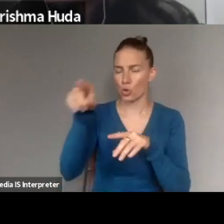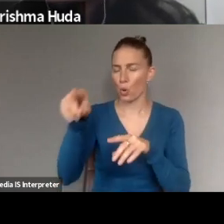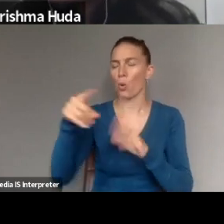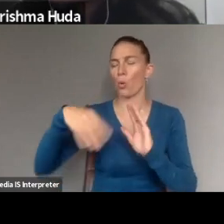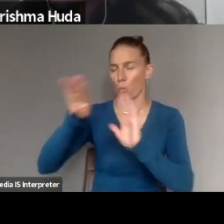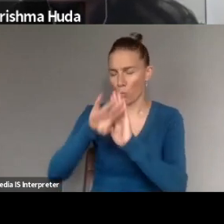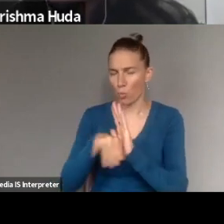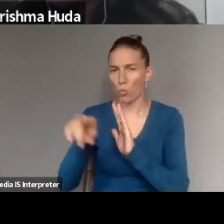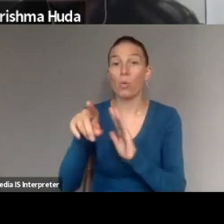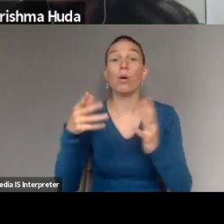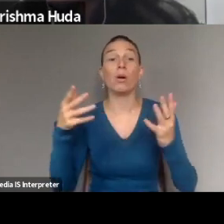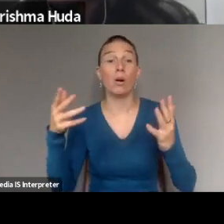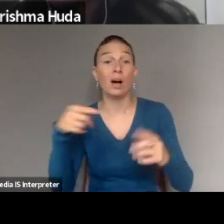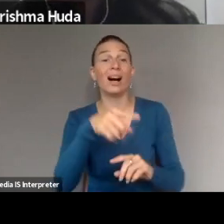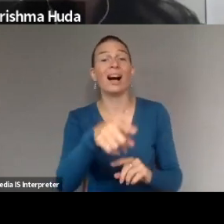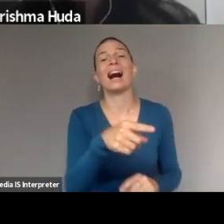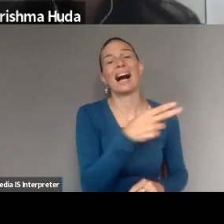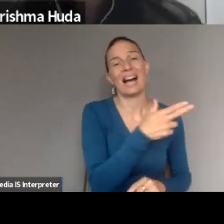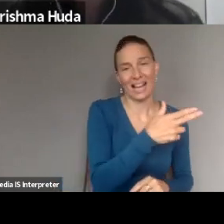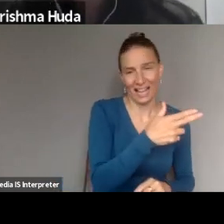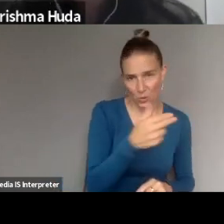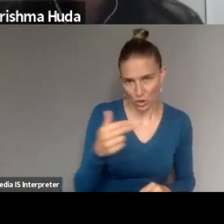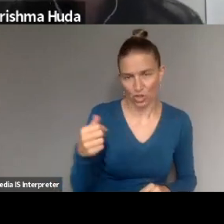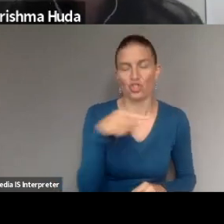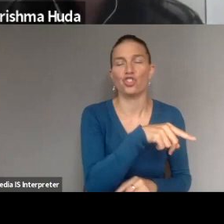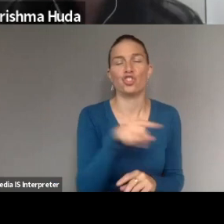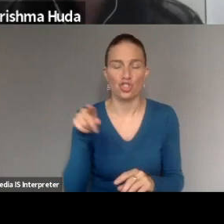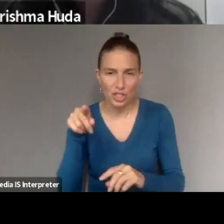to strengthen its national social protection policies and programmes.